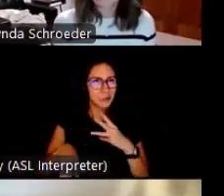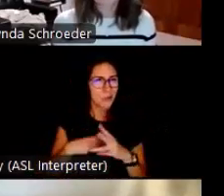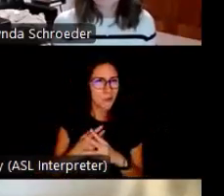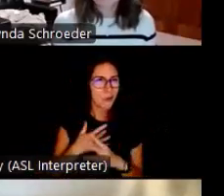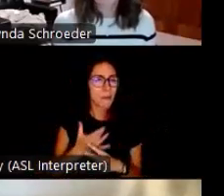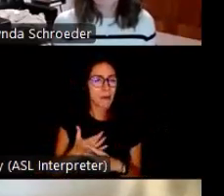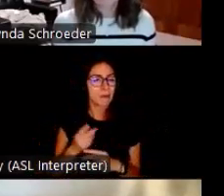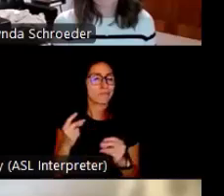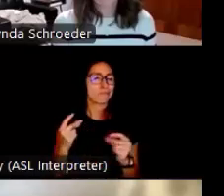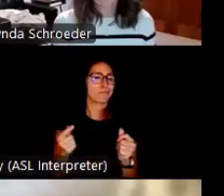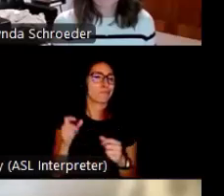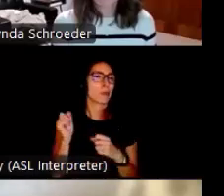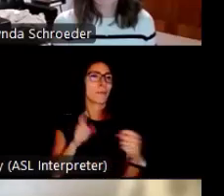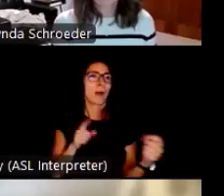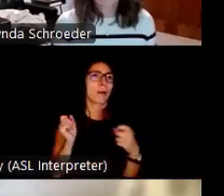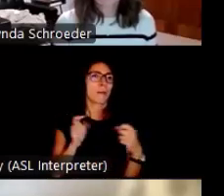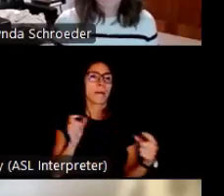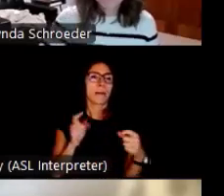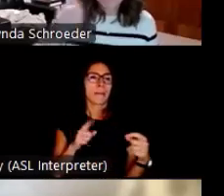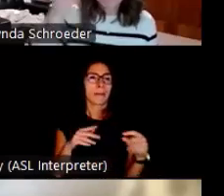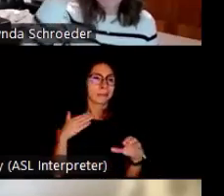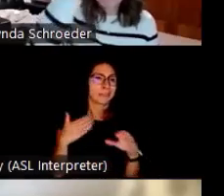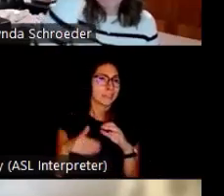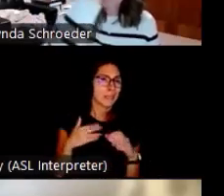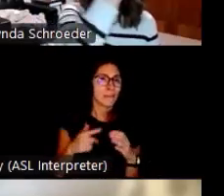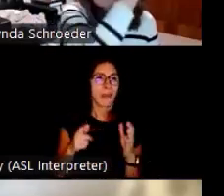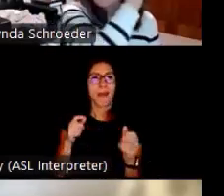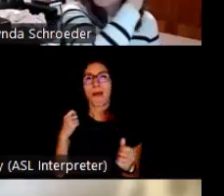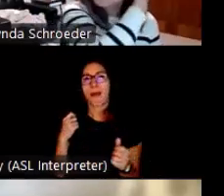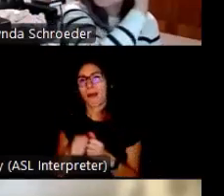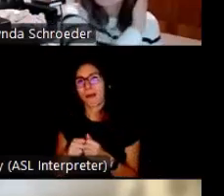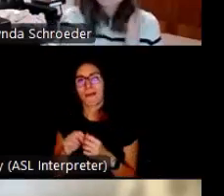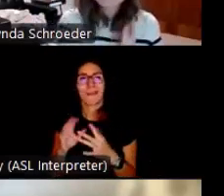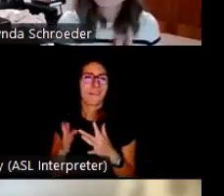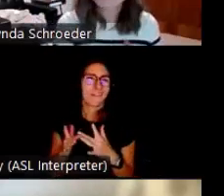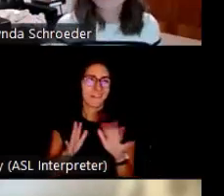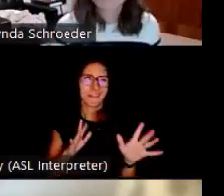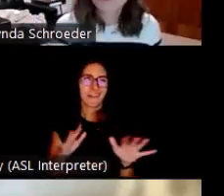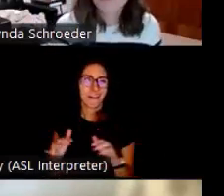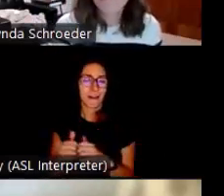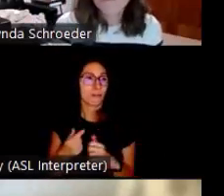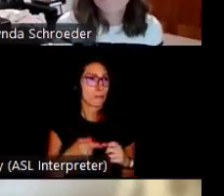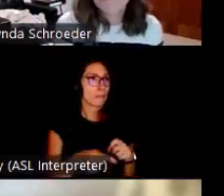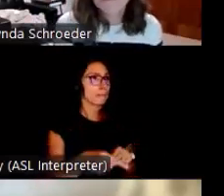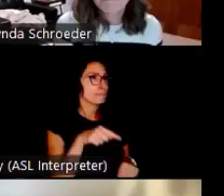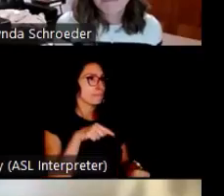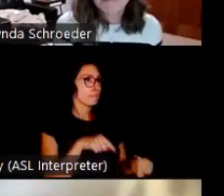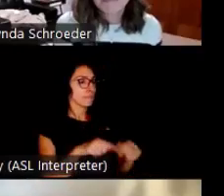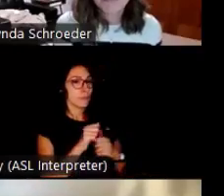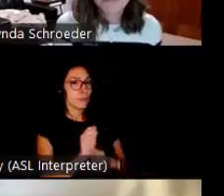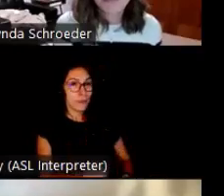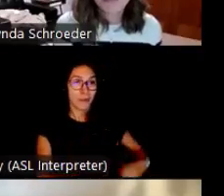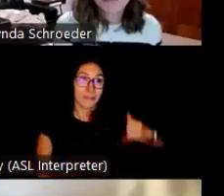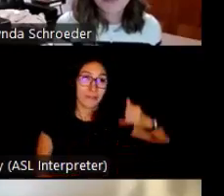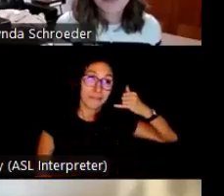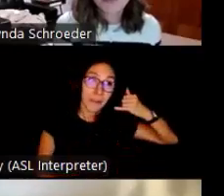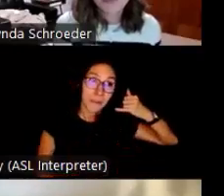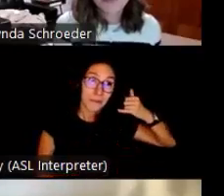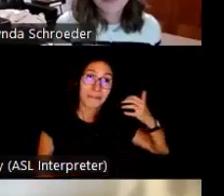and a one-step-back approach to engagement, what recommendations